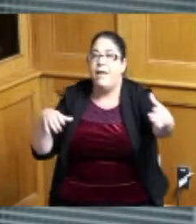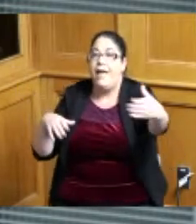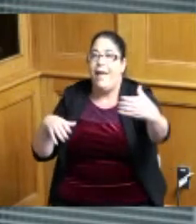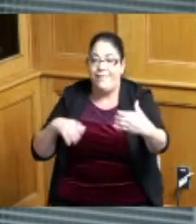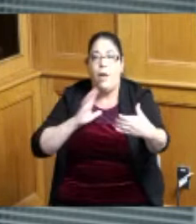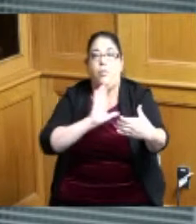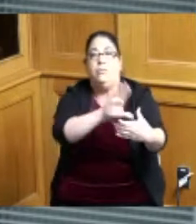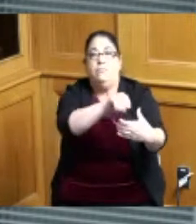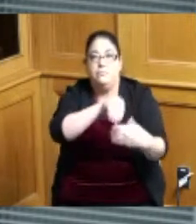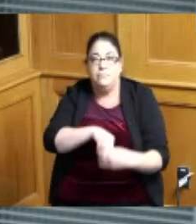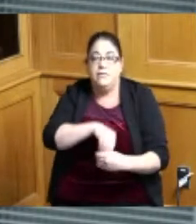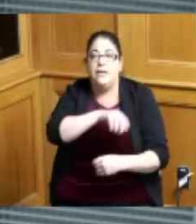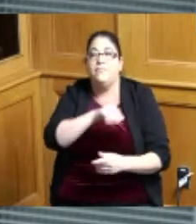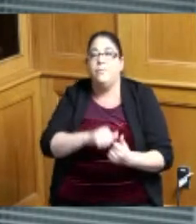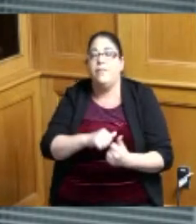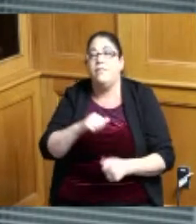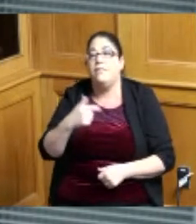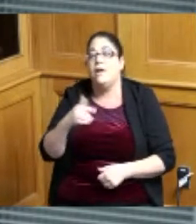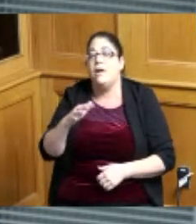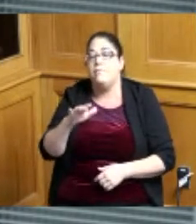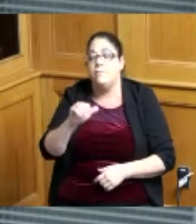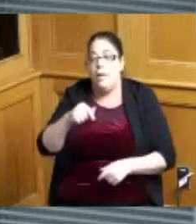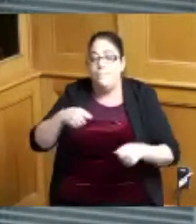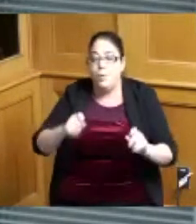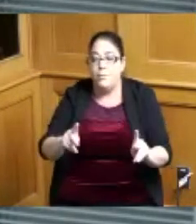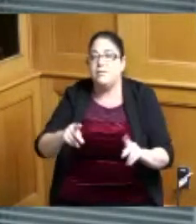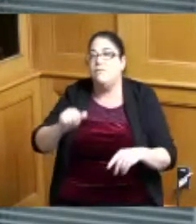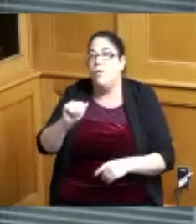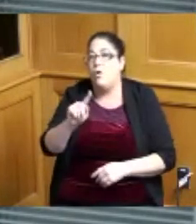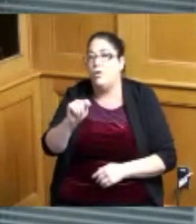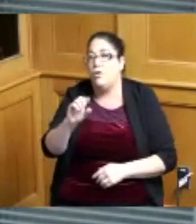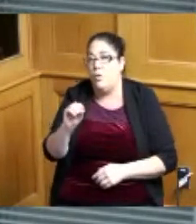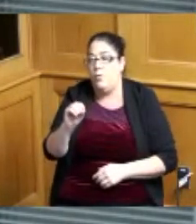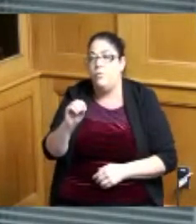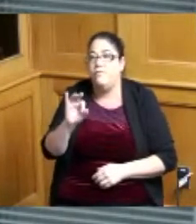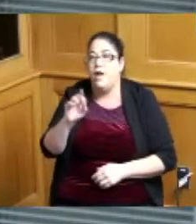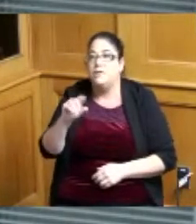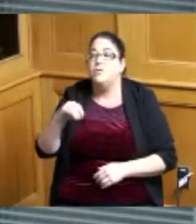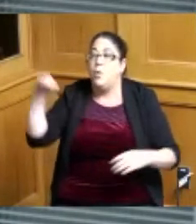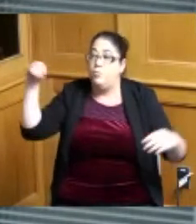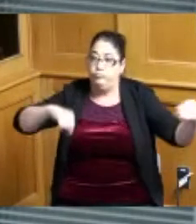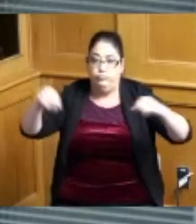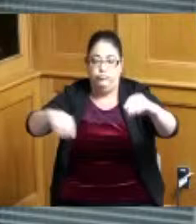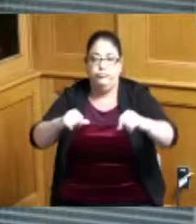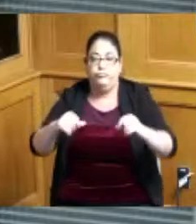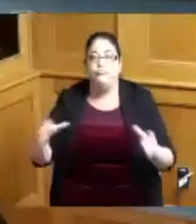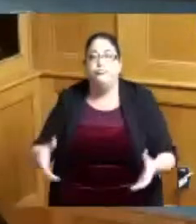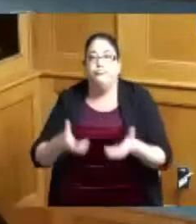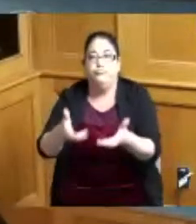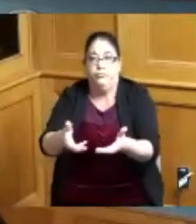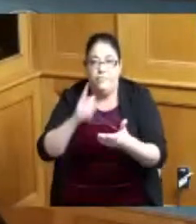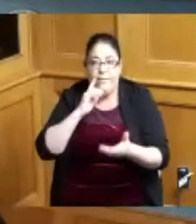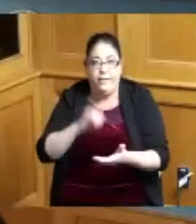contribute 455,000 for this project okay thank you any discussion on by leave four